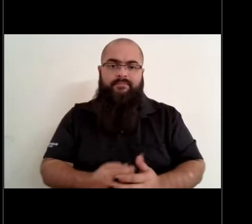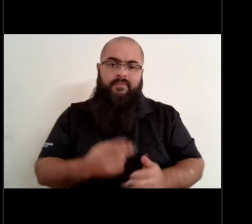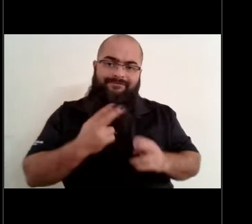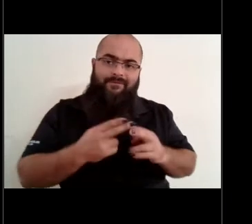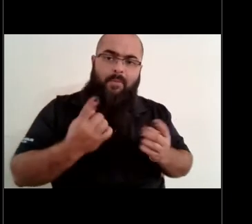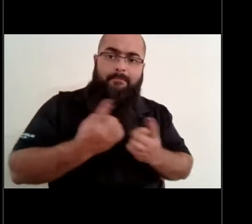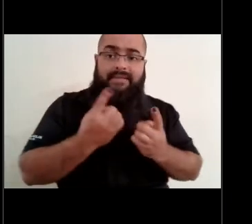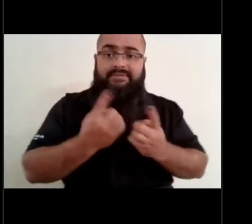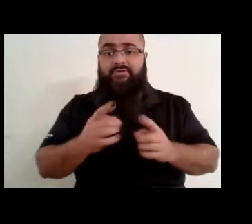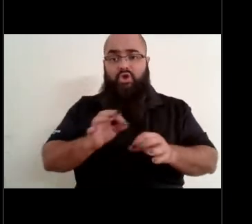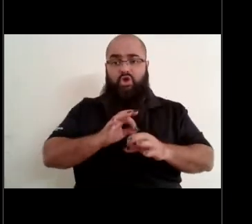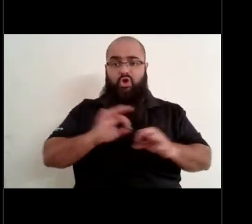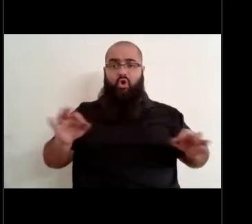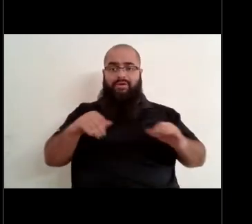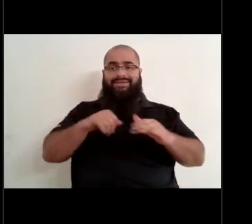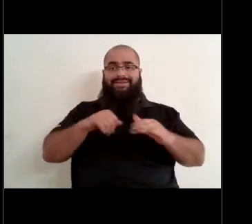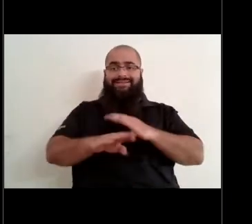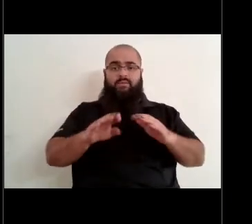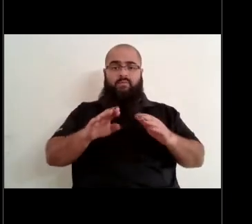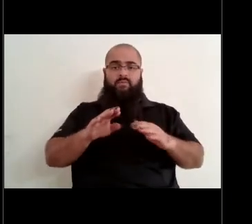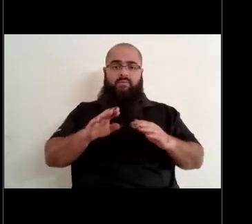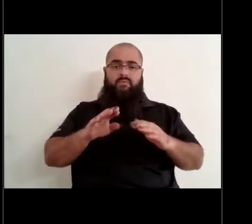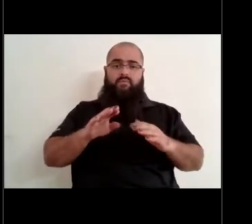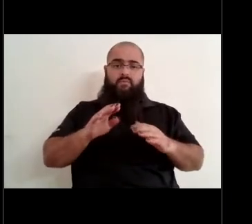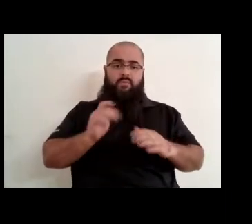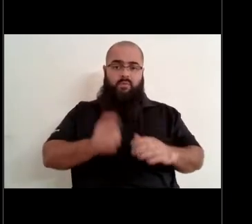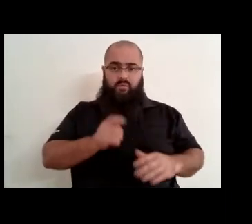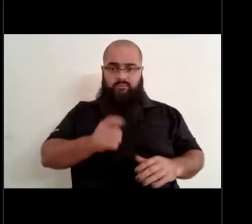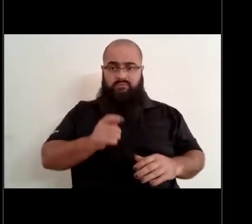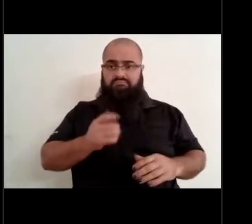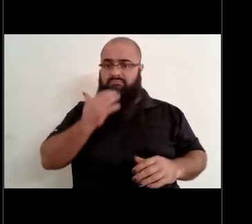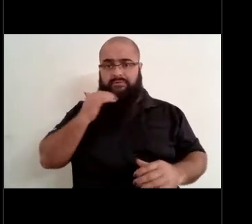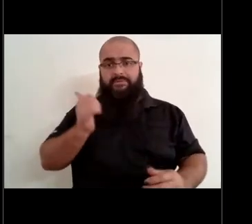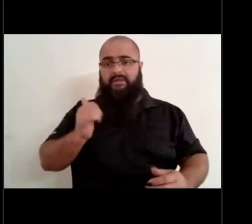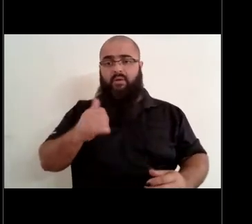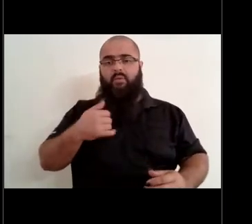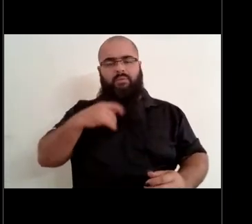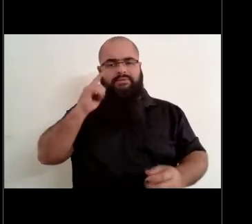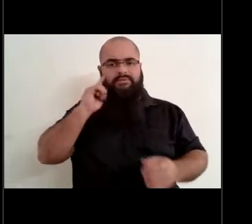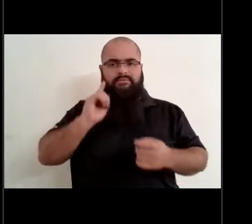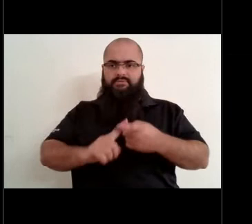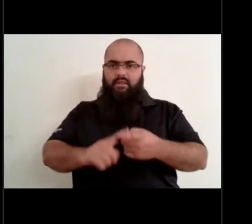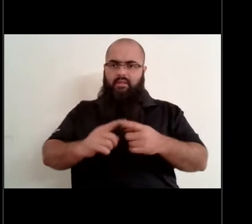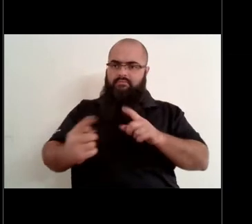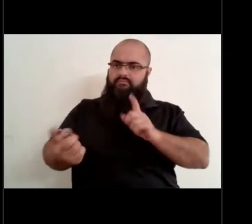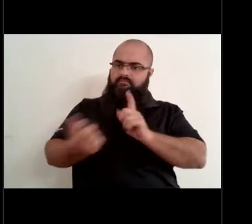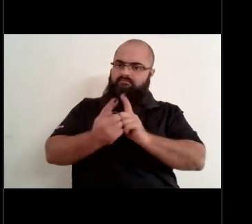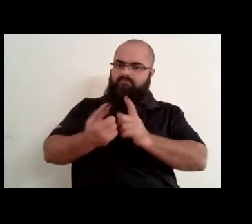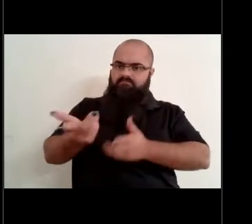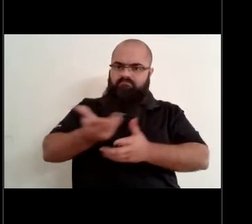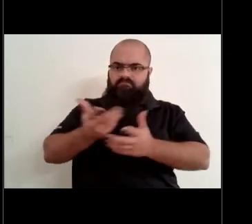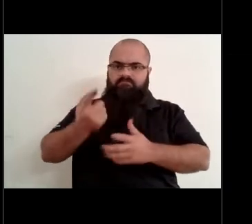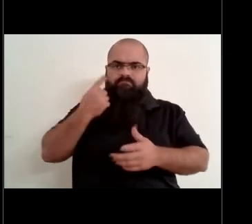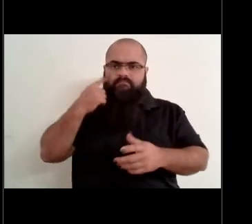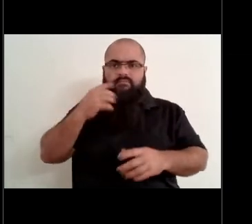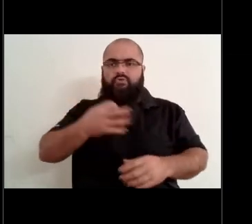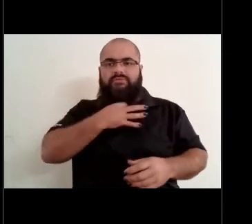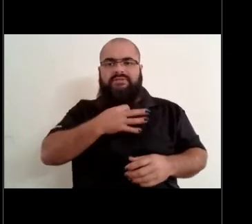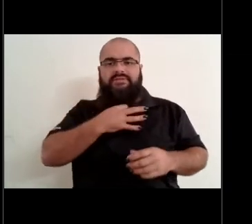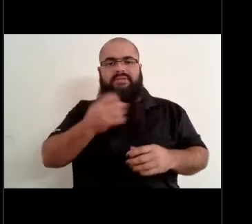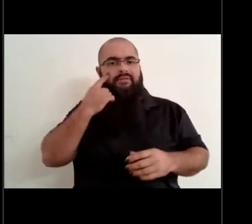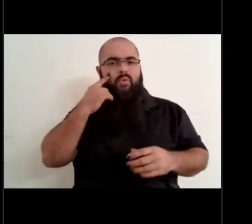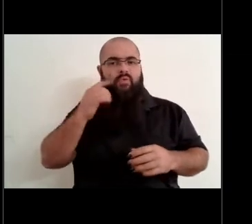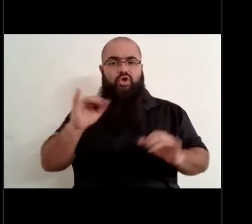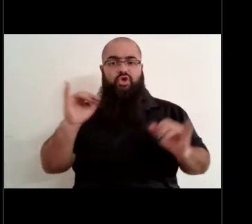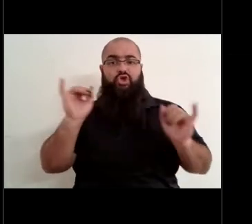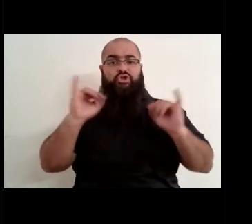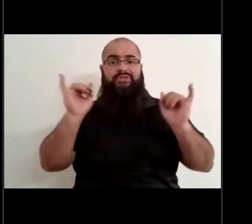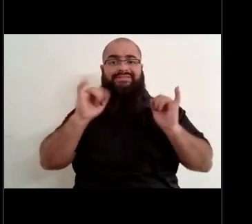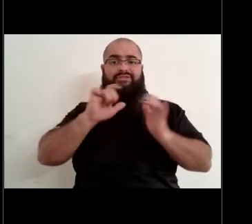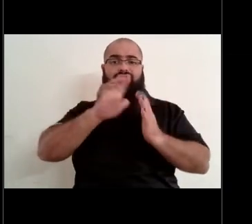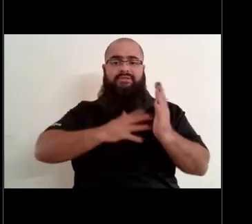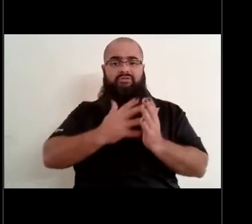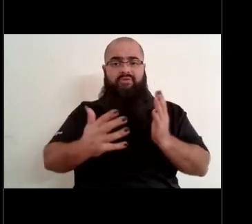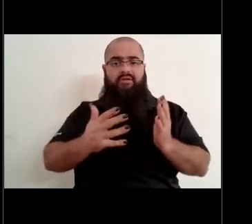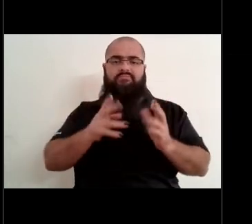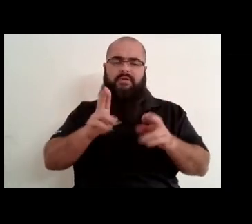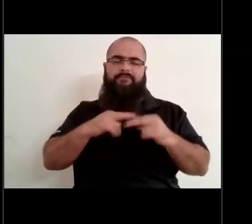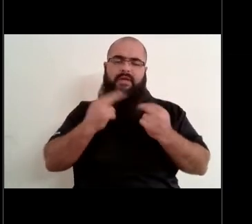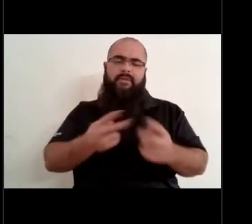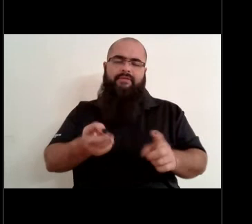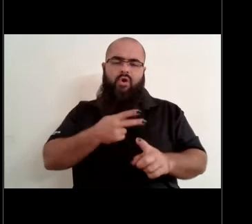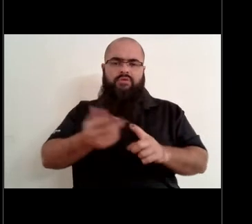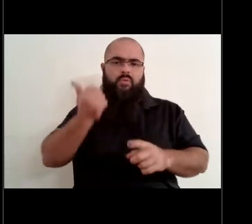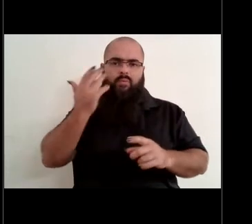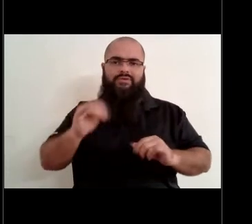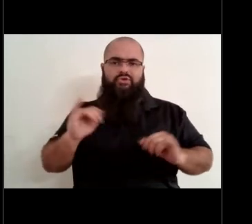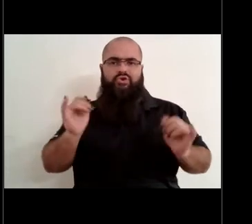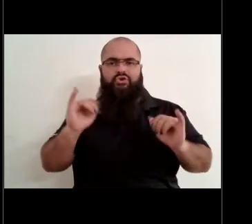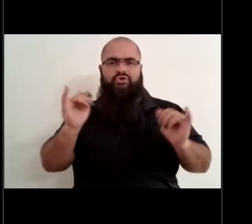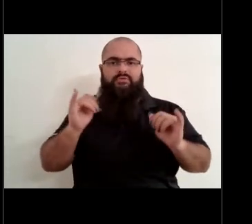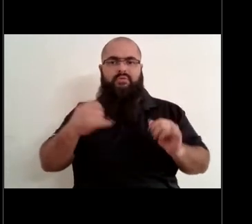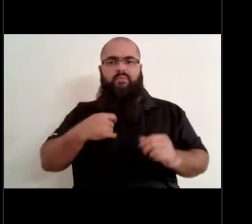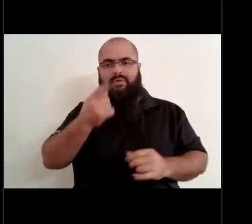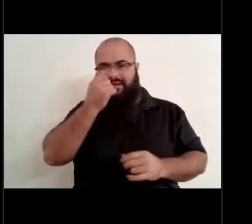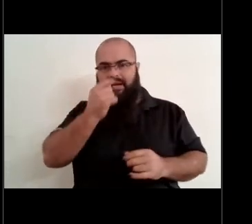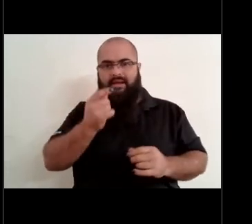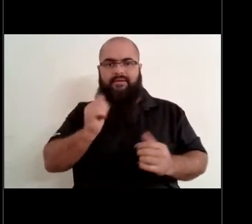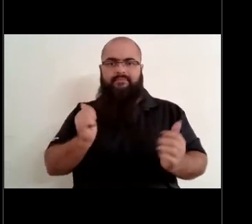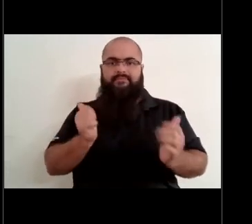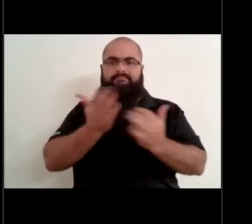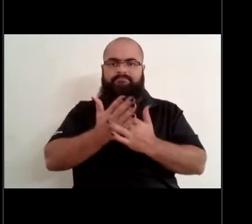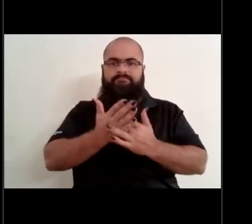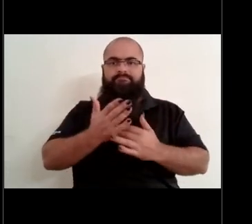Sometimes there's an urgency around financial issues following separation.